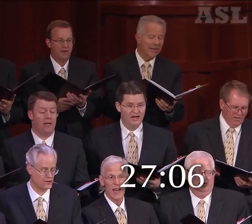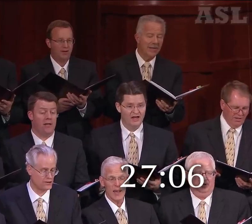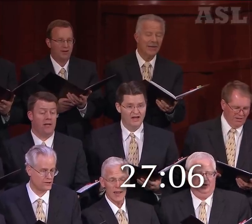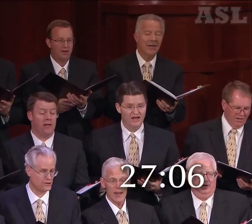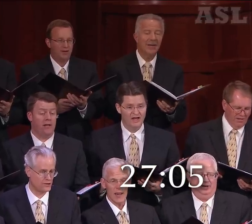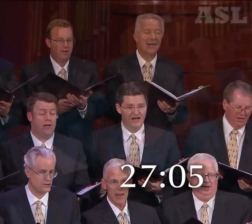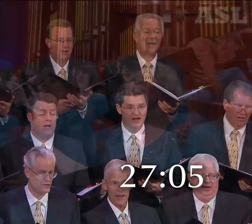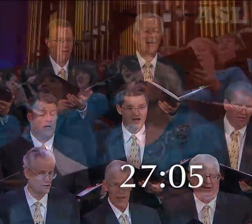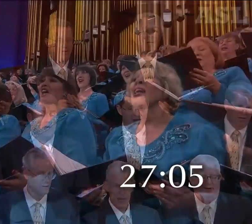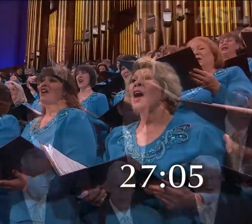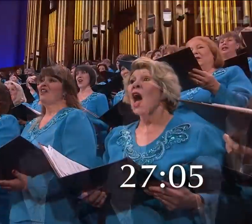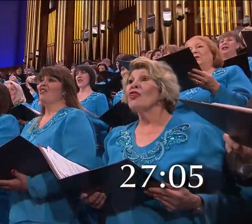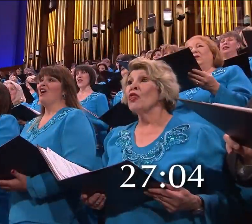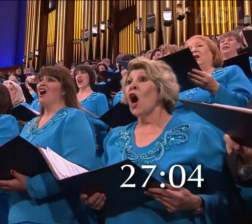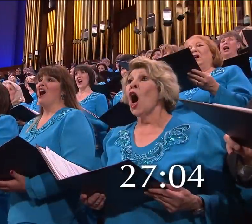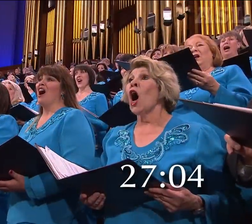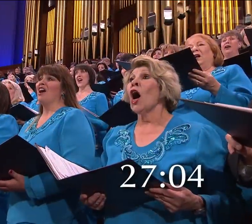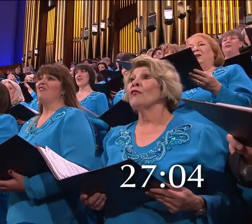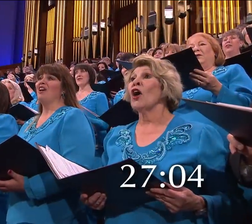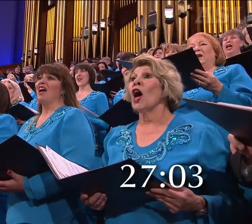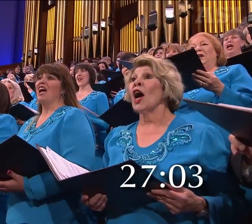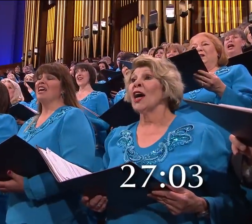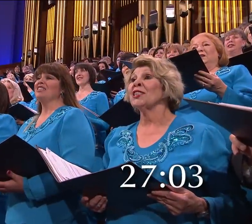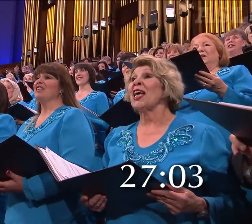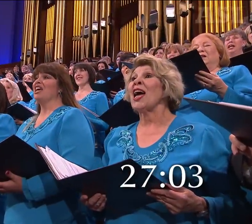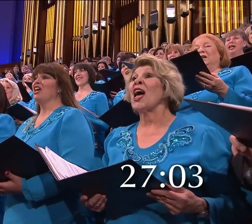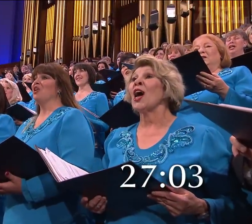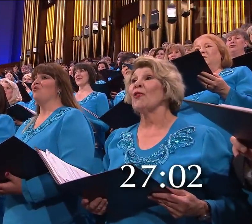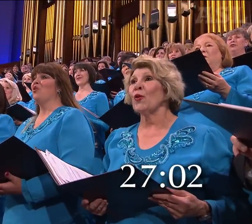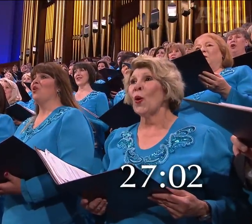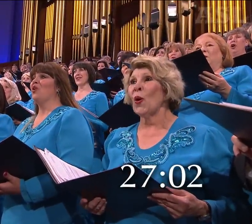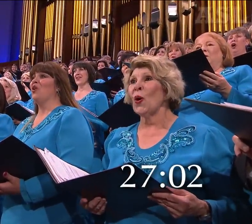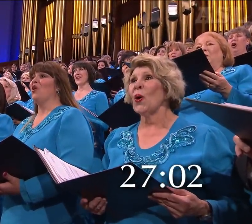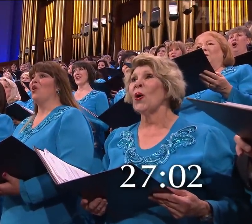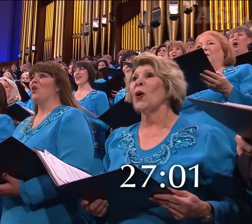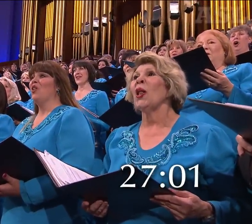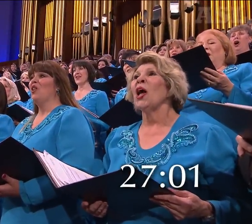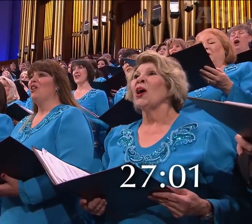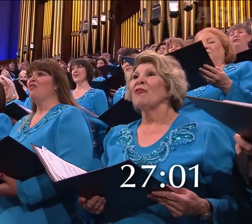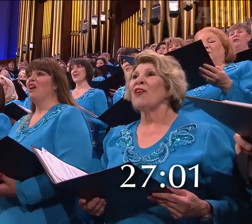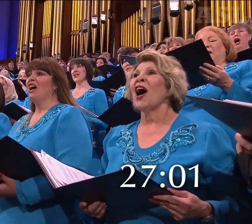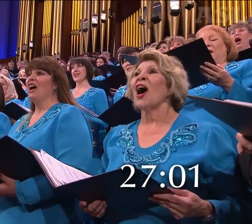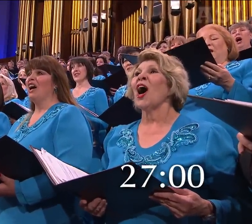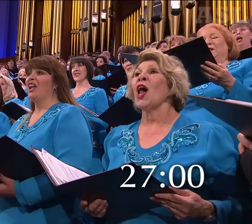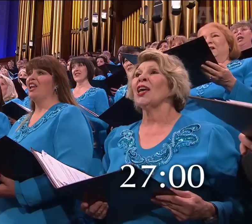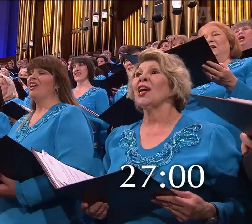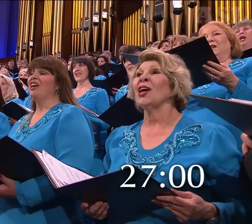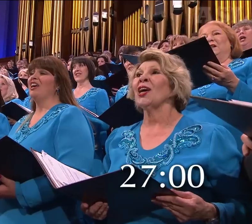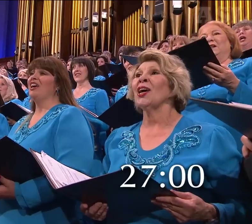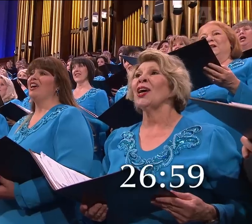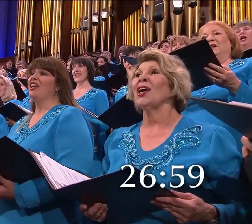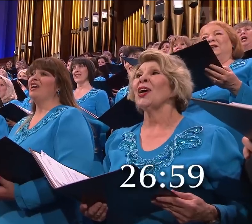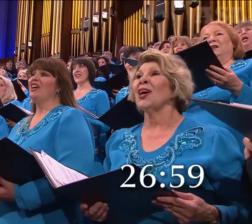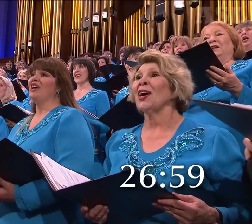THIS IS THE ENGLISH CLOSED CAPTION CHANNEL OF THE CHURCH OF JESUS CHRIST OF LATTER-DAY SAINTS.